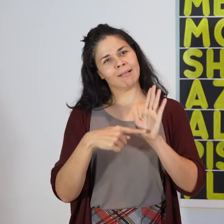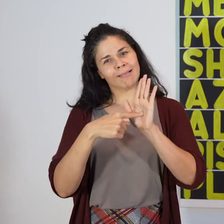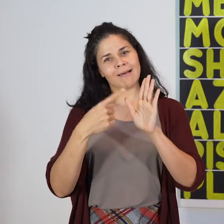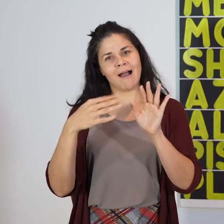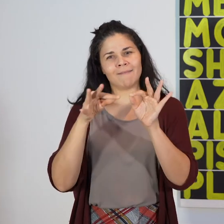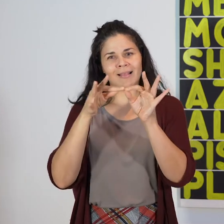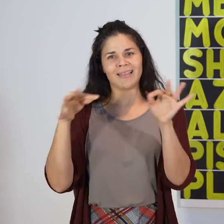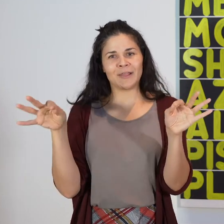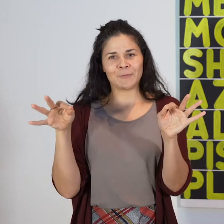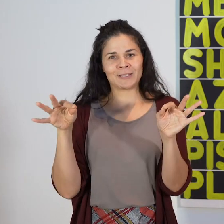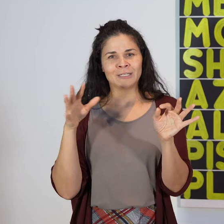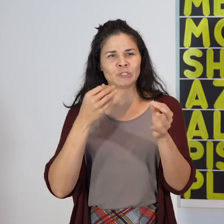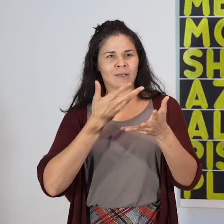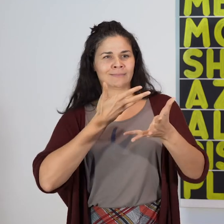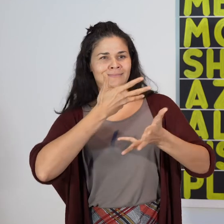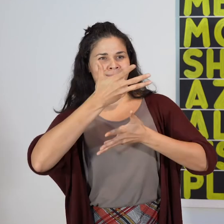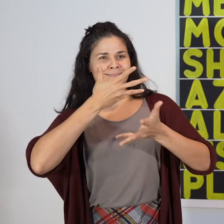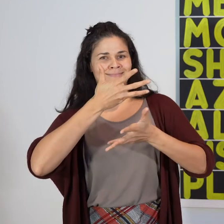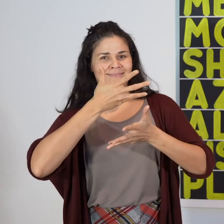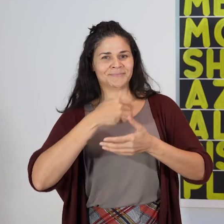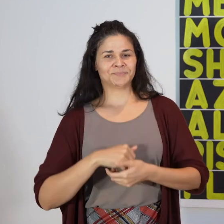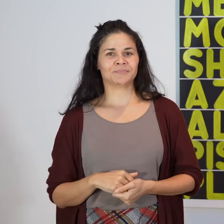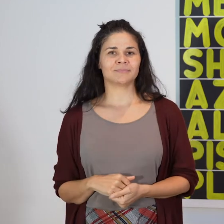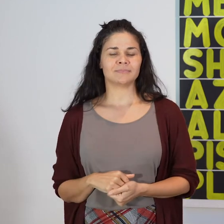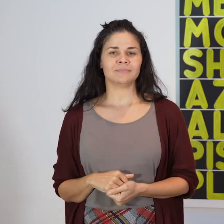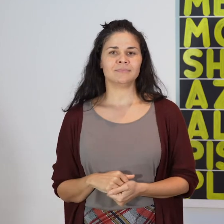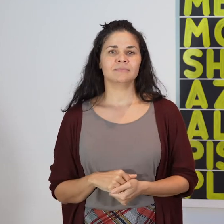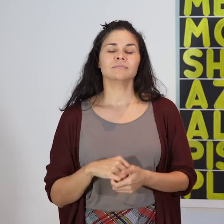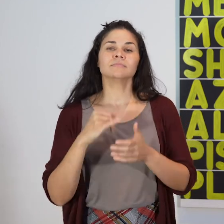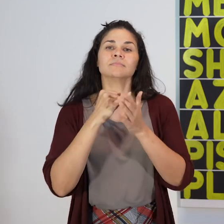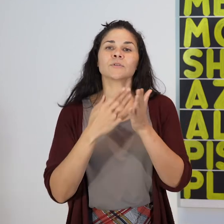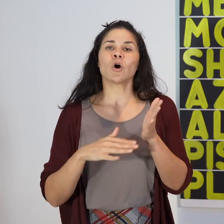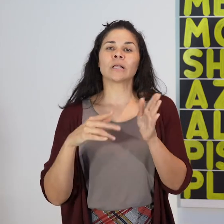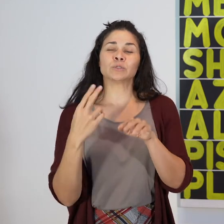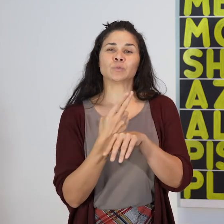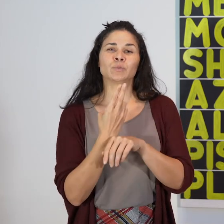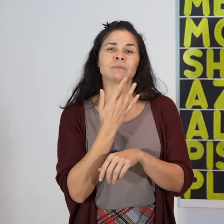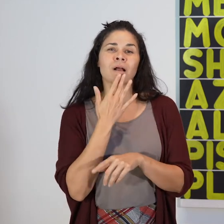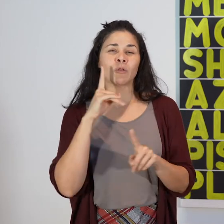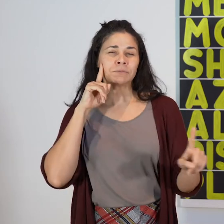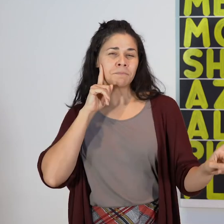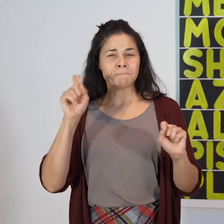of language and the meaning behind the words. Bochner chose bright yellow